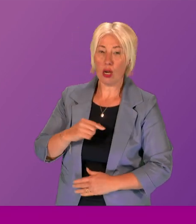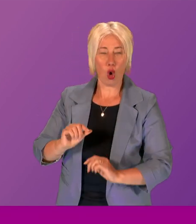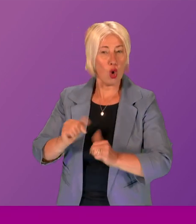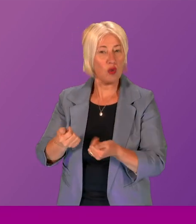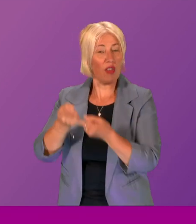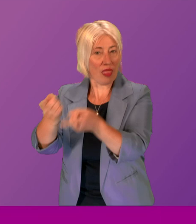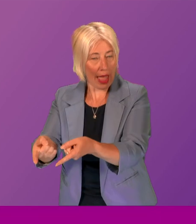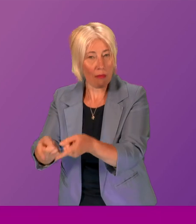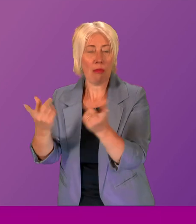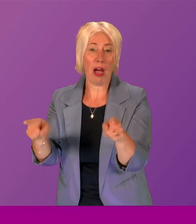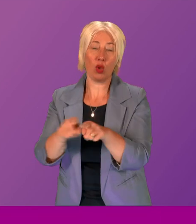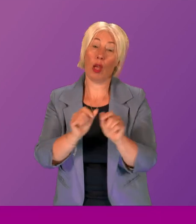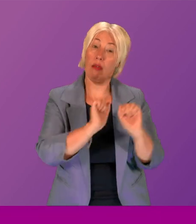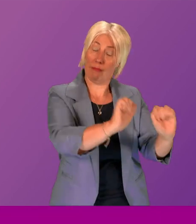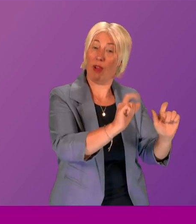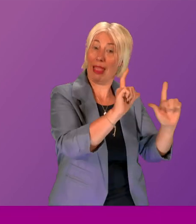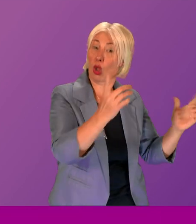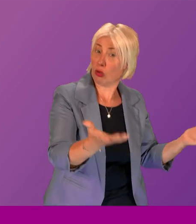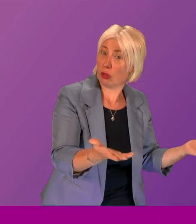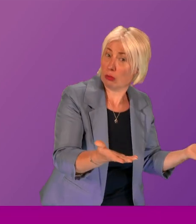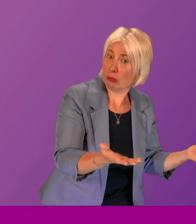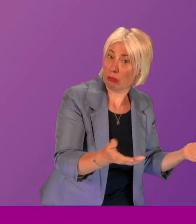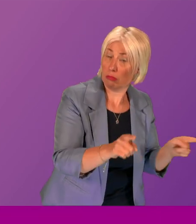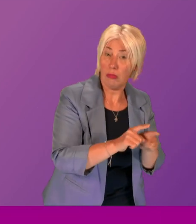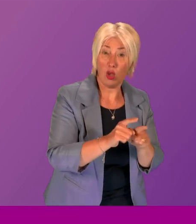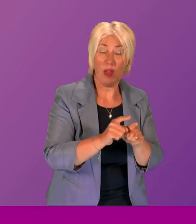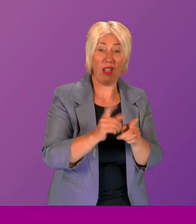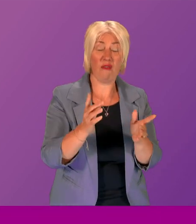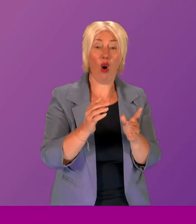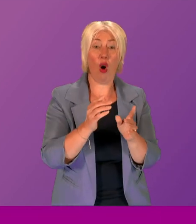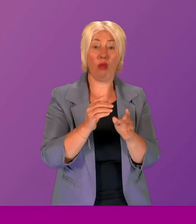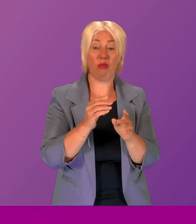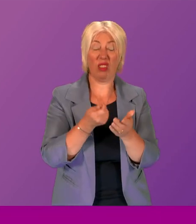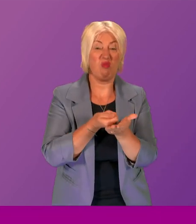as I have mentioned, is good for landlords and, I suggest, good for letting agents, too.